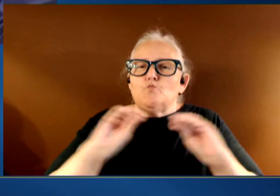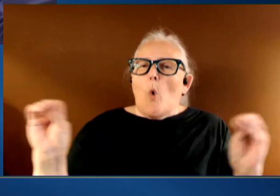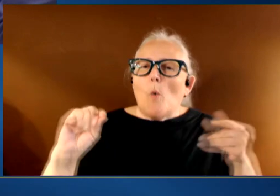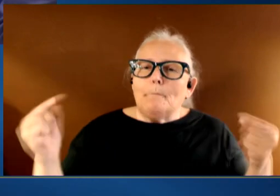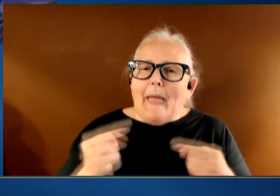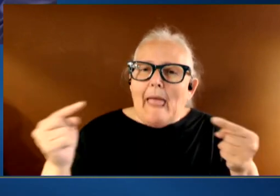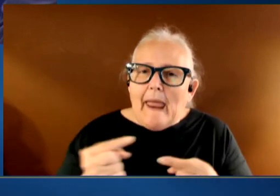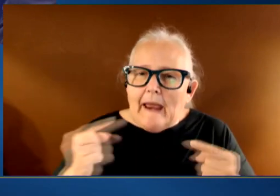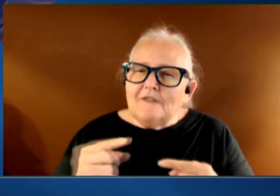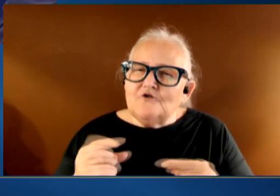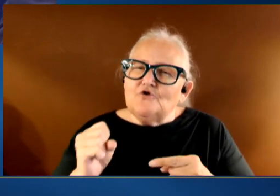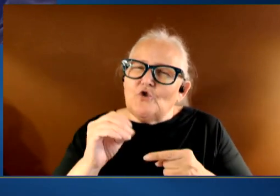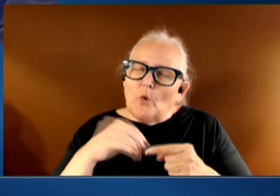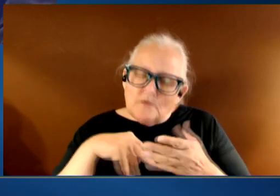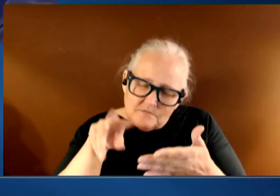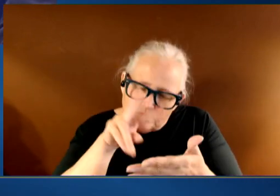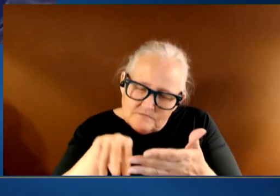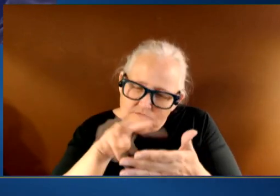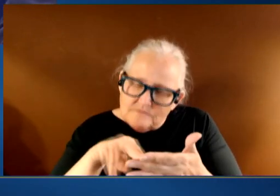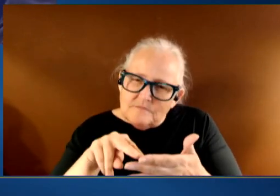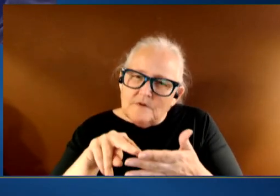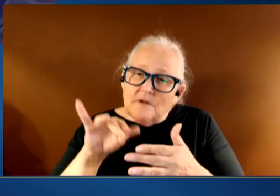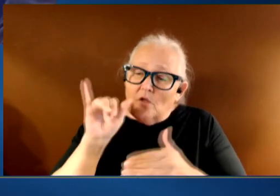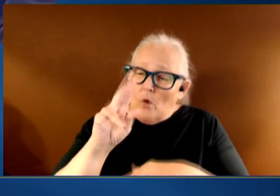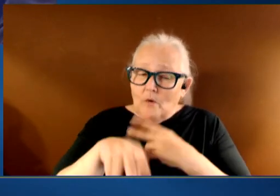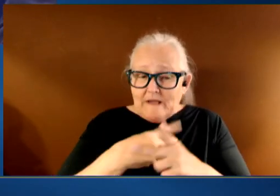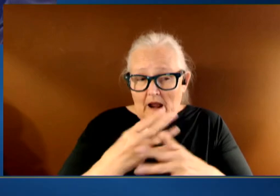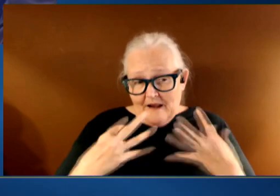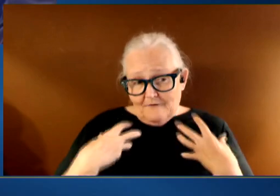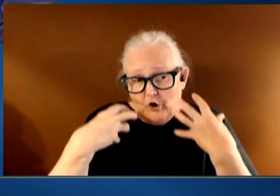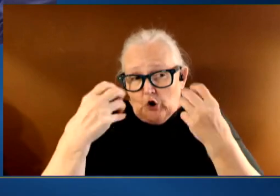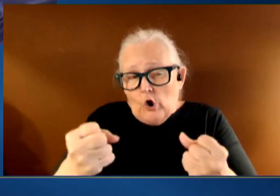the long-term health effects of curative therapy are in patients with sickle cell disease. And I'm